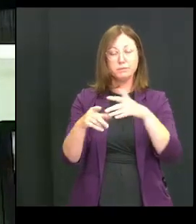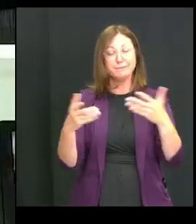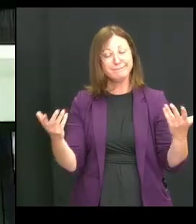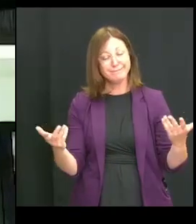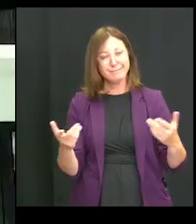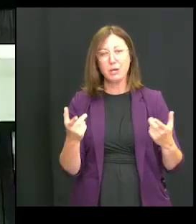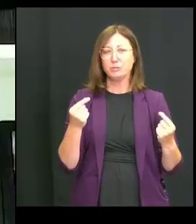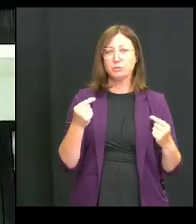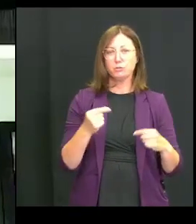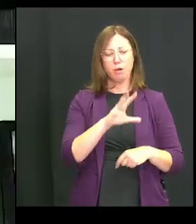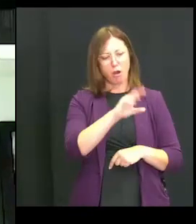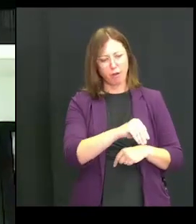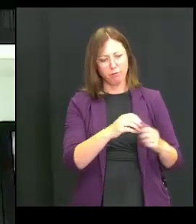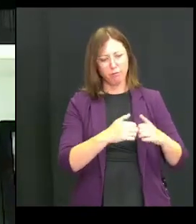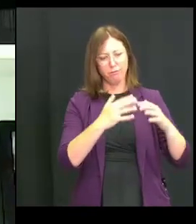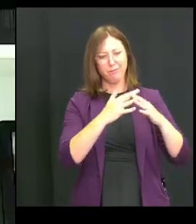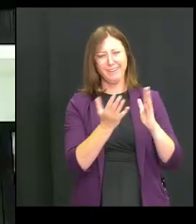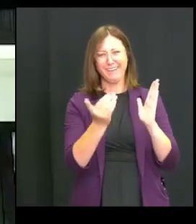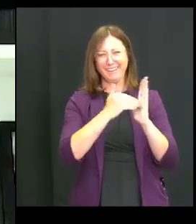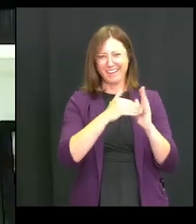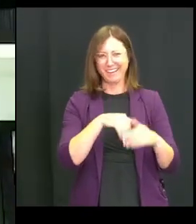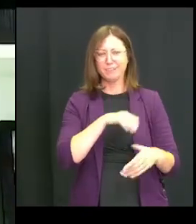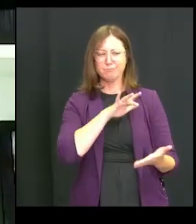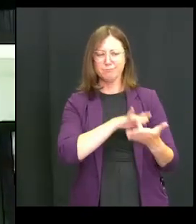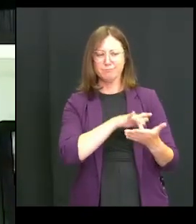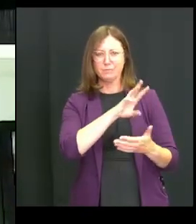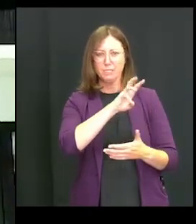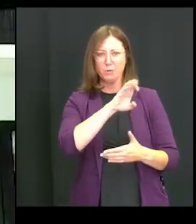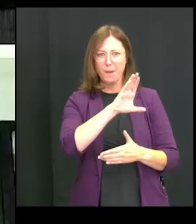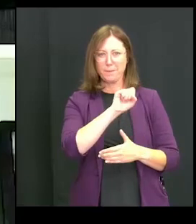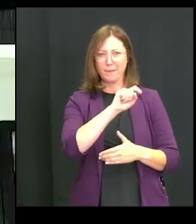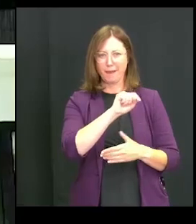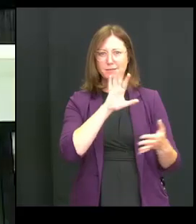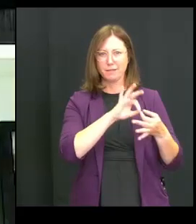just turn it off and relaunch the webcast link that's provided to you, it usually does the trick.